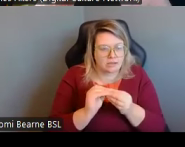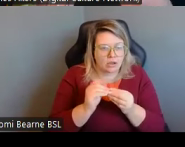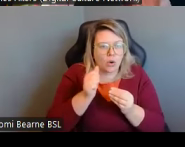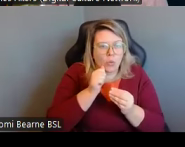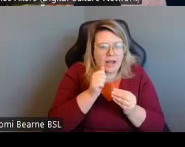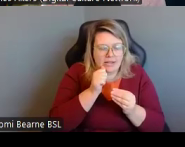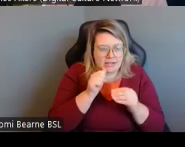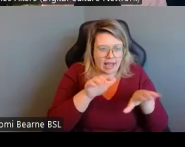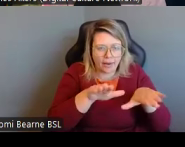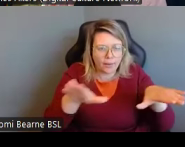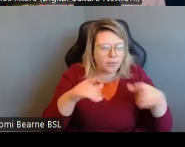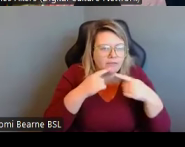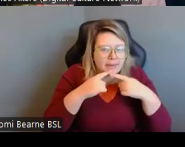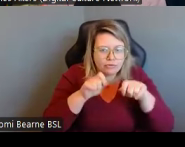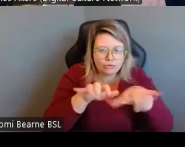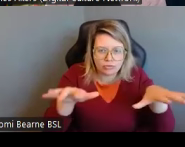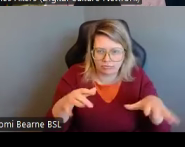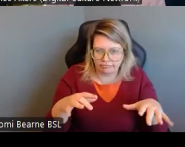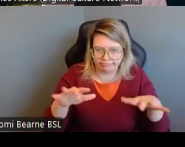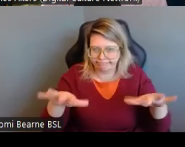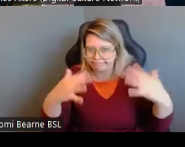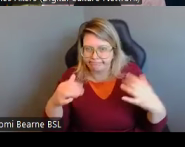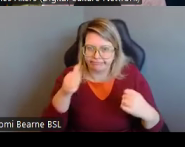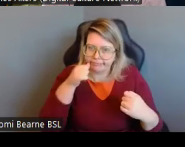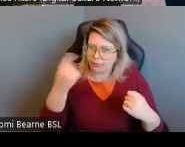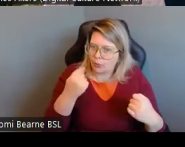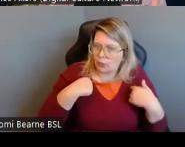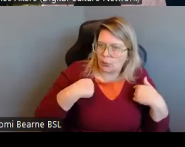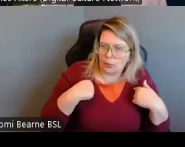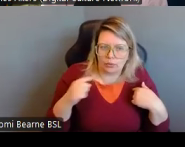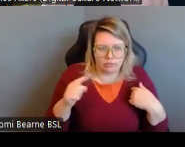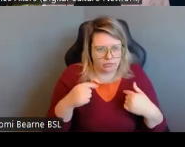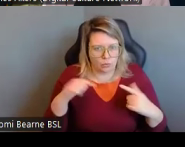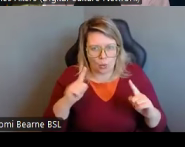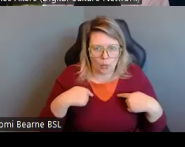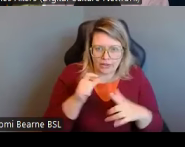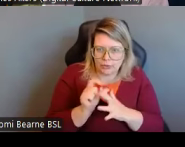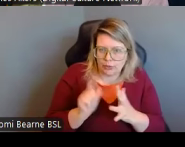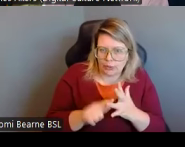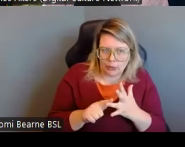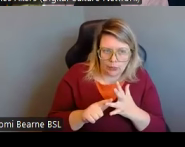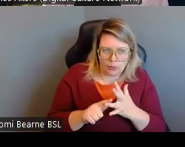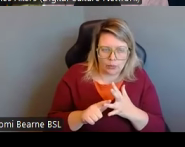is building awareness of who you are and what you do. Then as we move down the funnel,